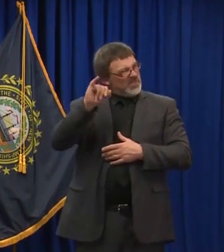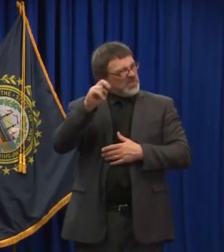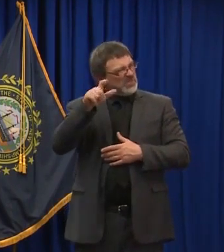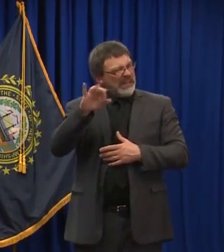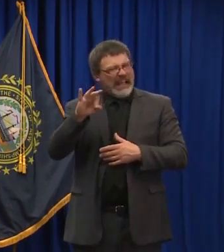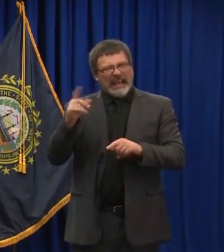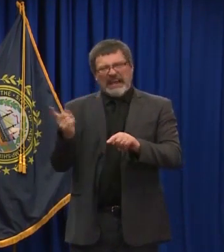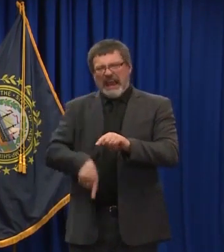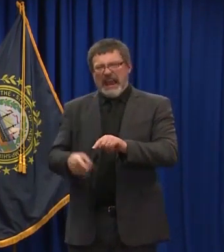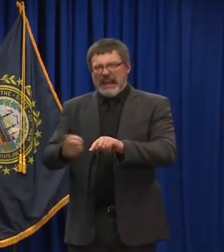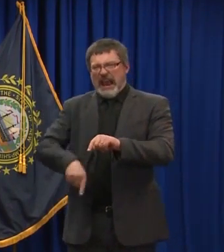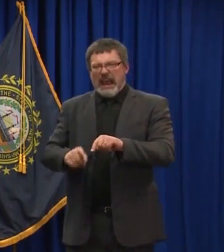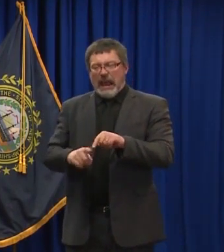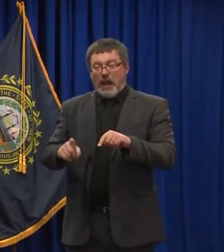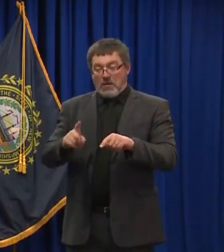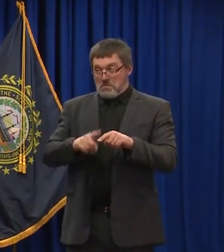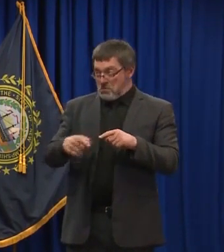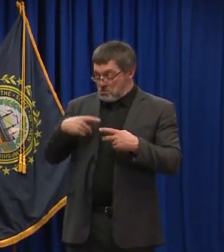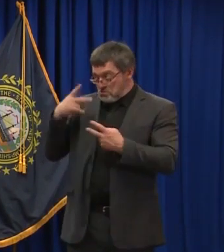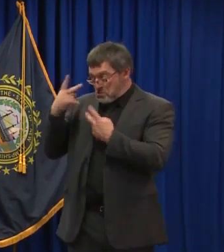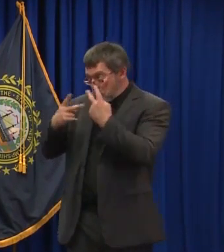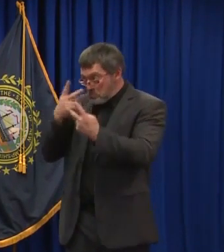OUR NUMBERS CONTINUE TO DROP, THAT’S A GREAT SIGN.